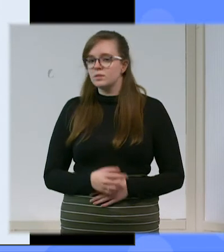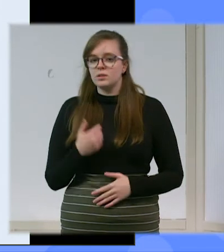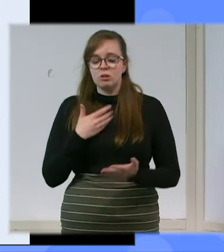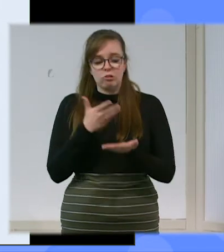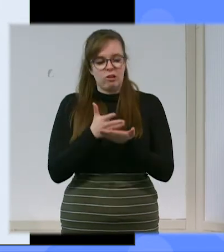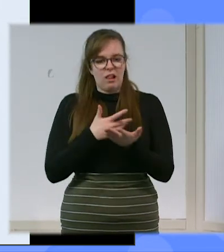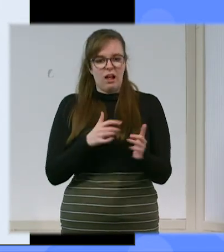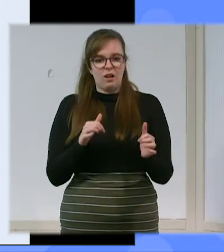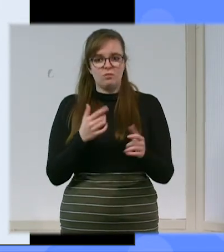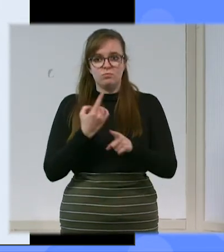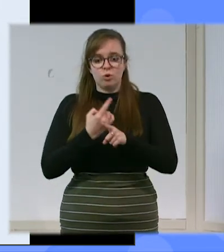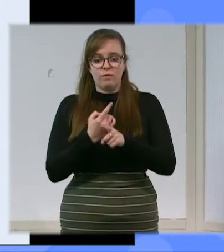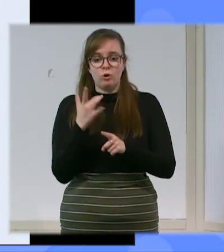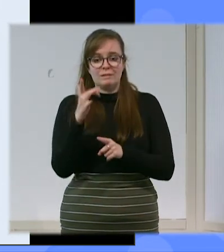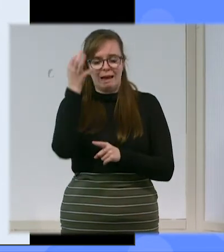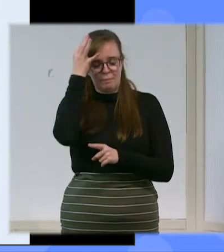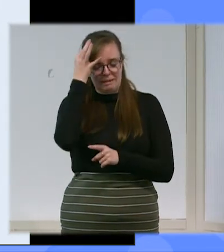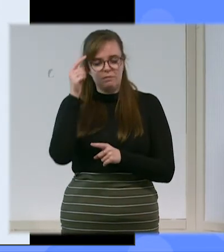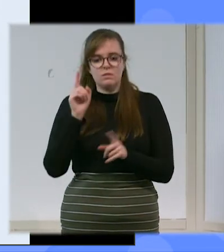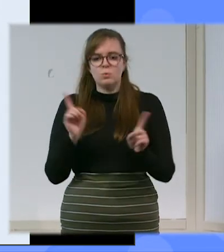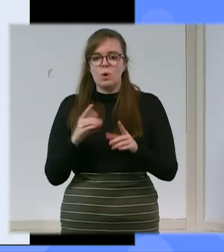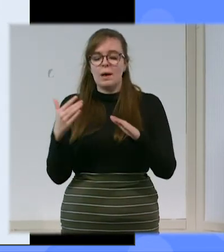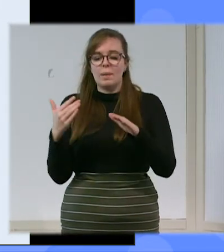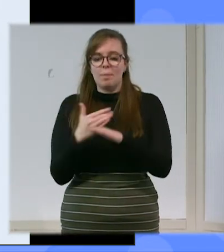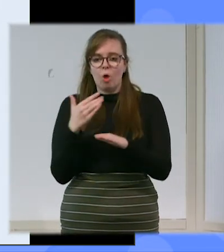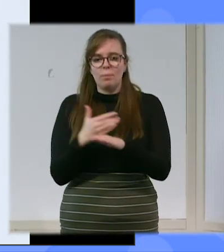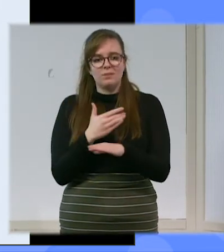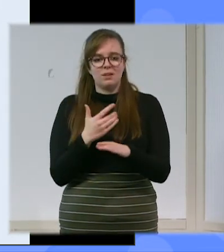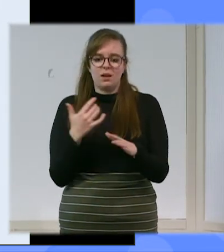minutes is the employment and employability is at the heart of